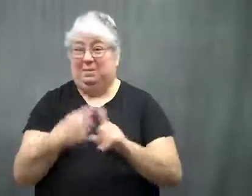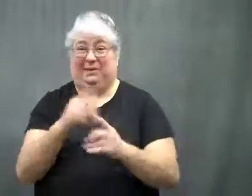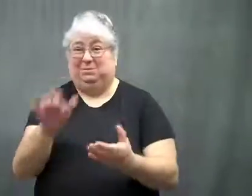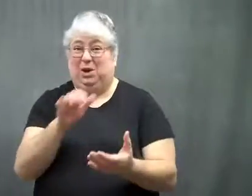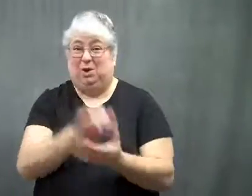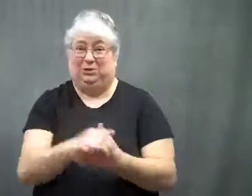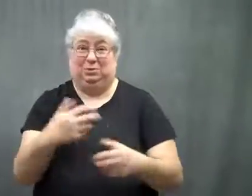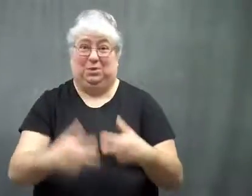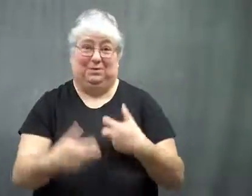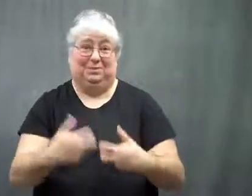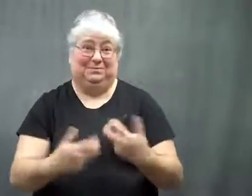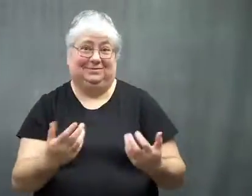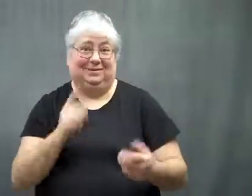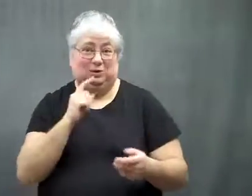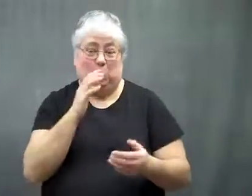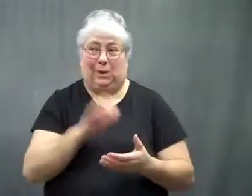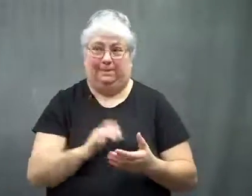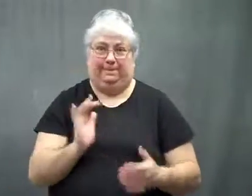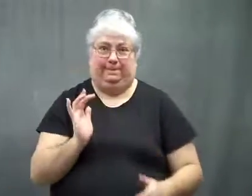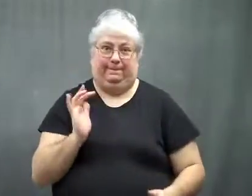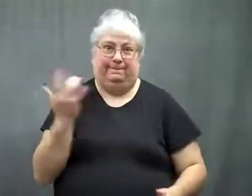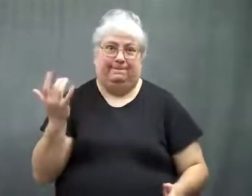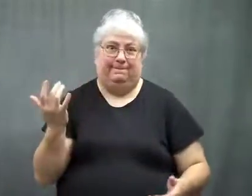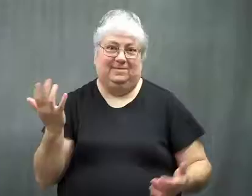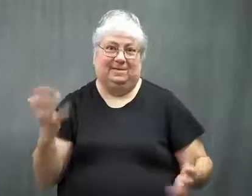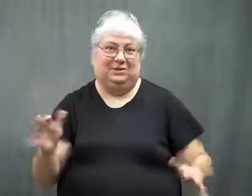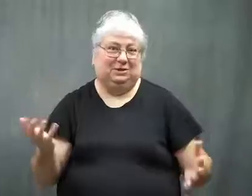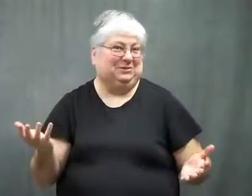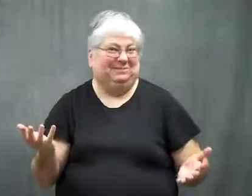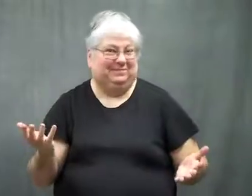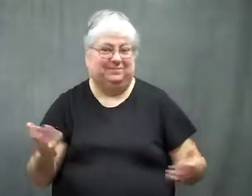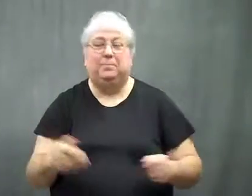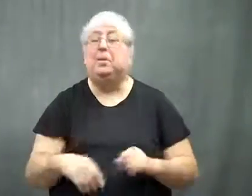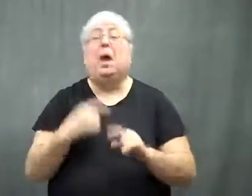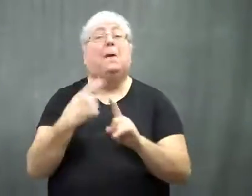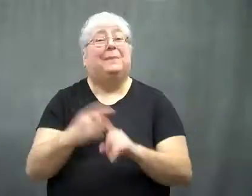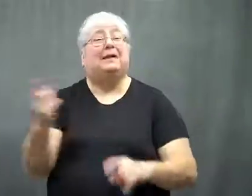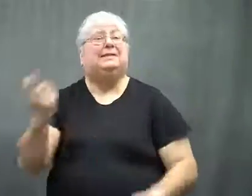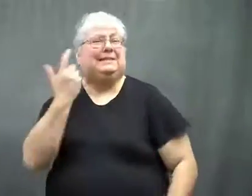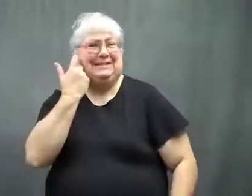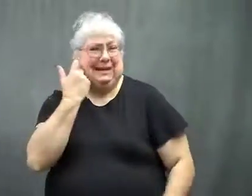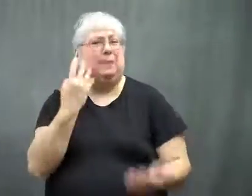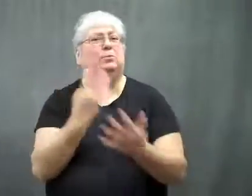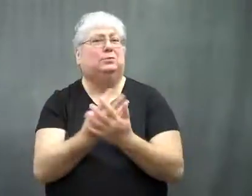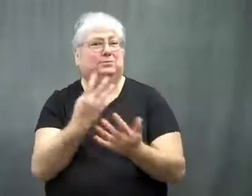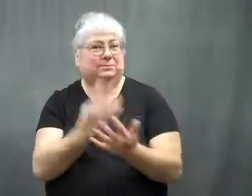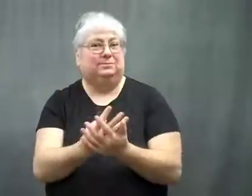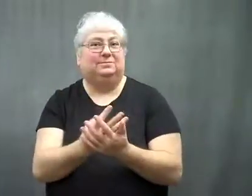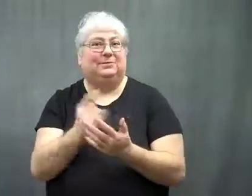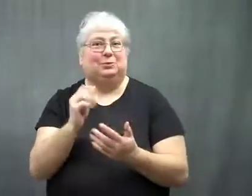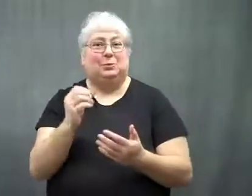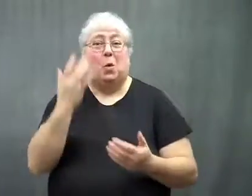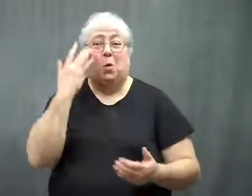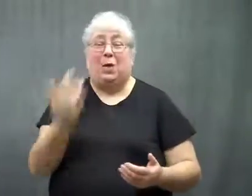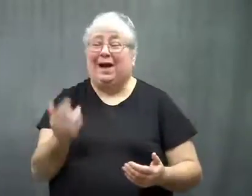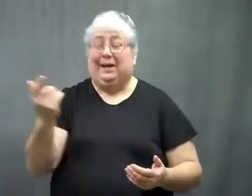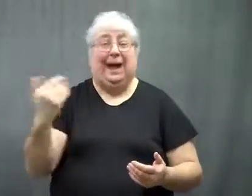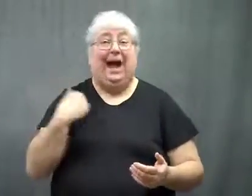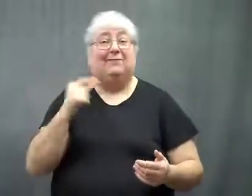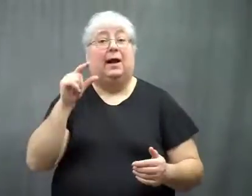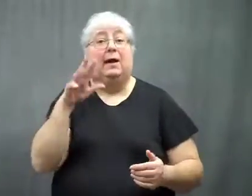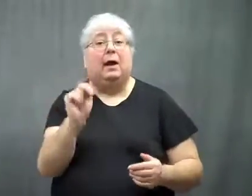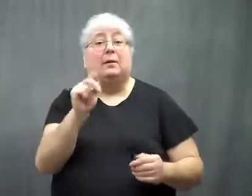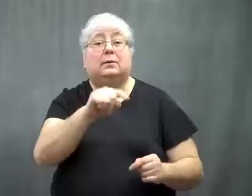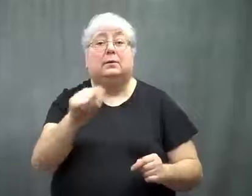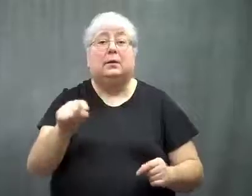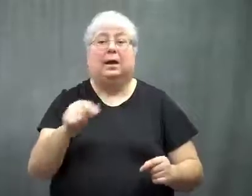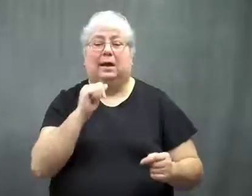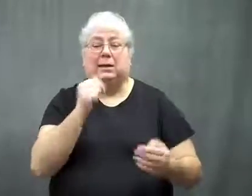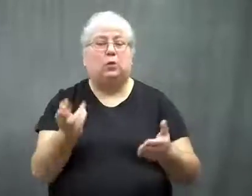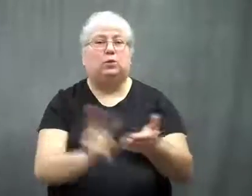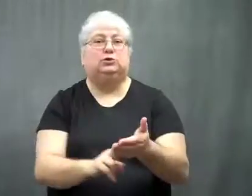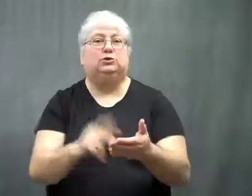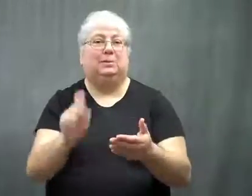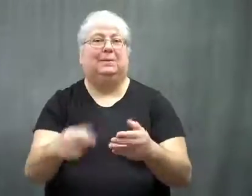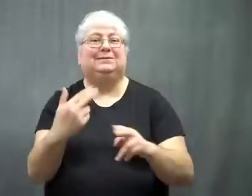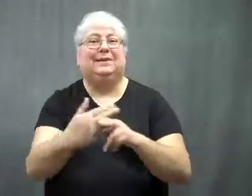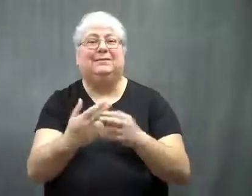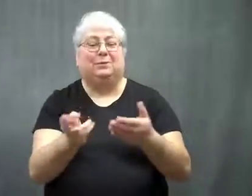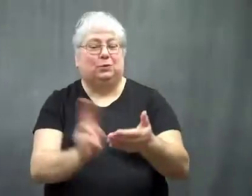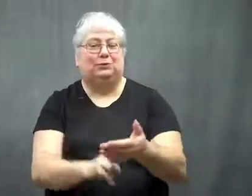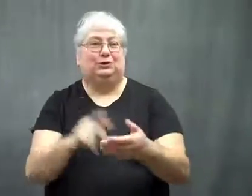He was experiencing marital difficulties, his wife was probably sick of all this.